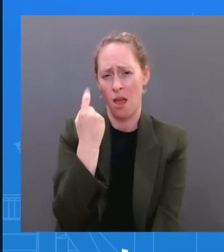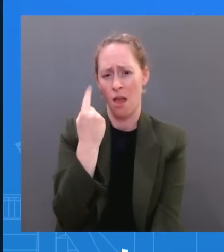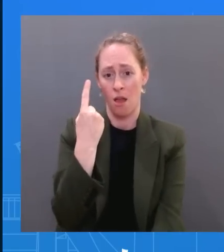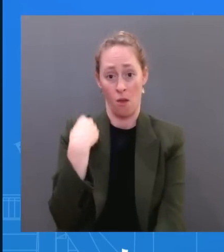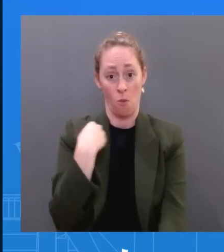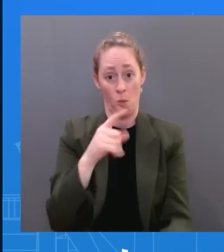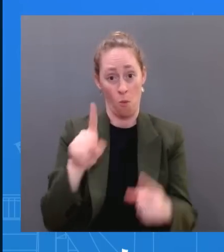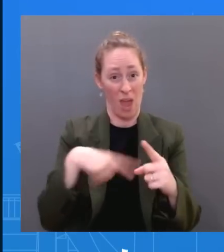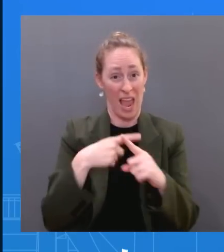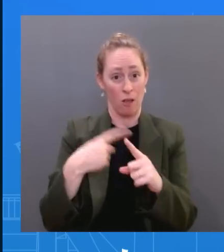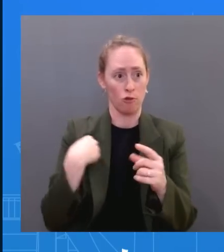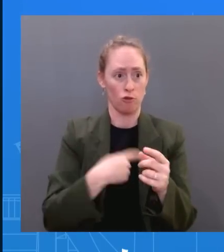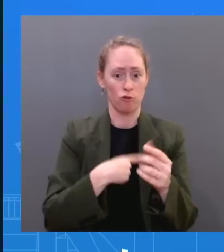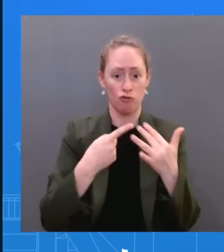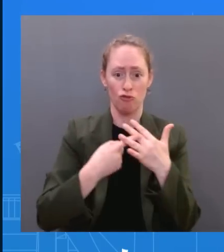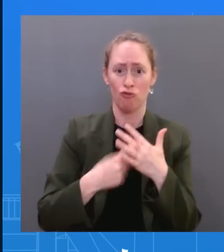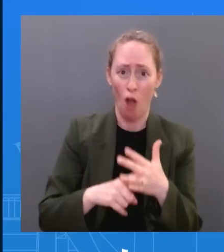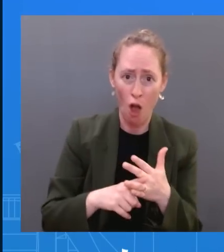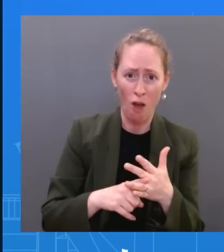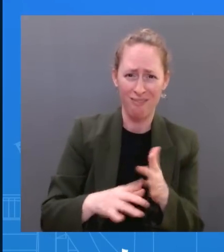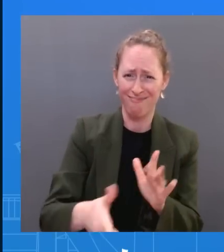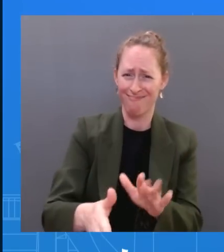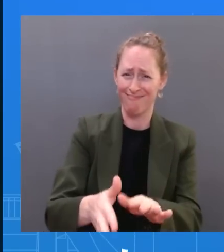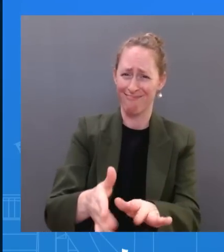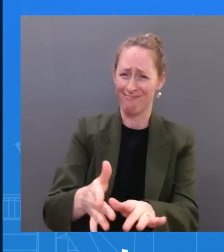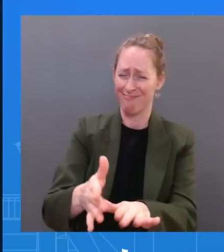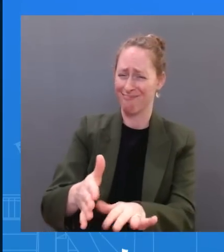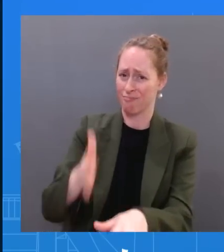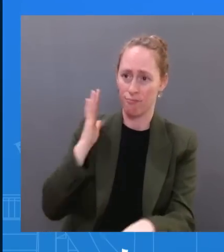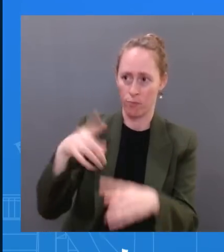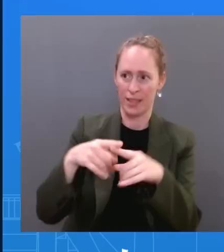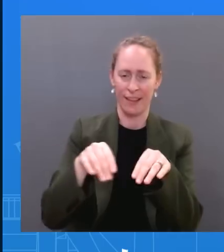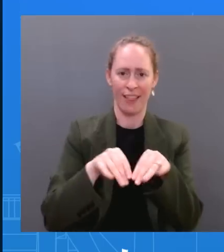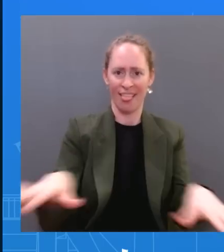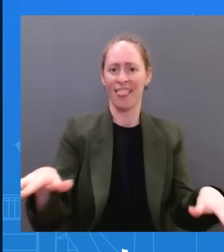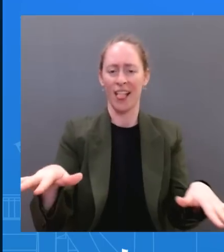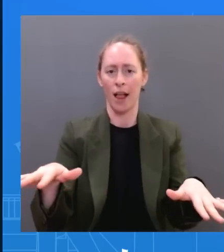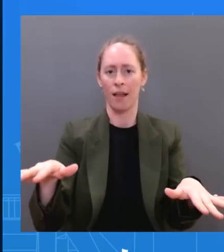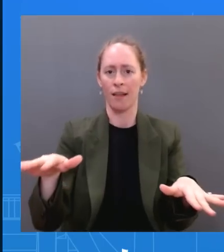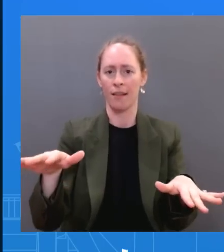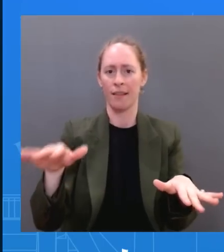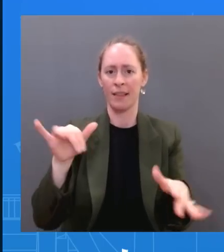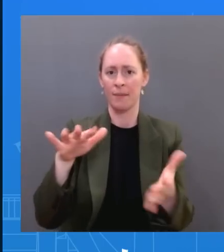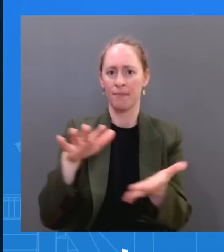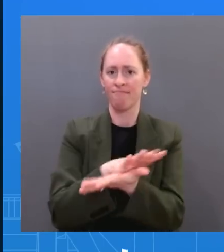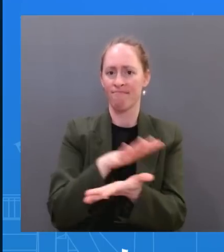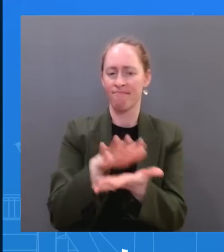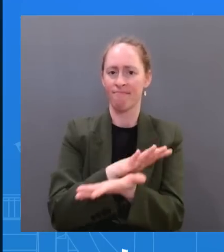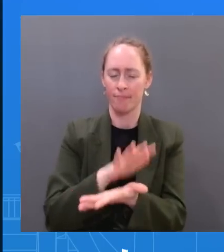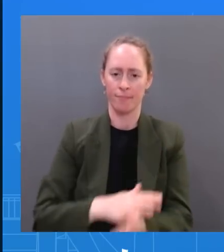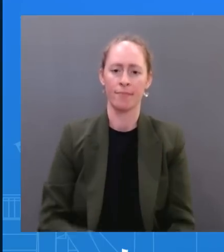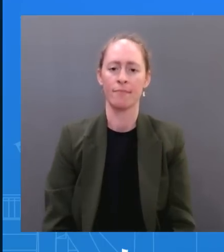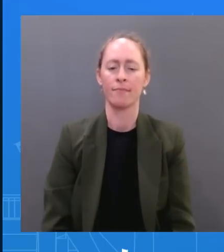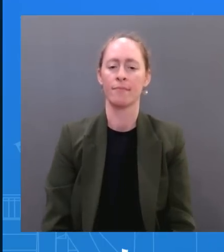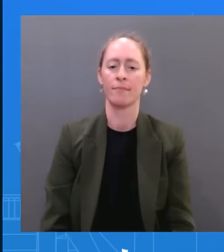which is when S.B. 8 in Texas was passed. So this is something that this administration has been very laser-focused on.